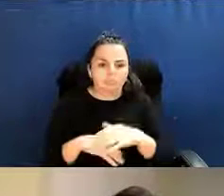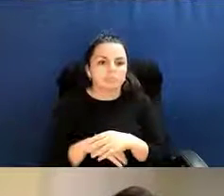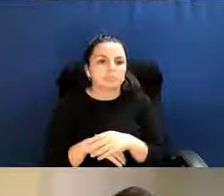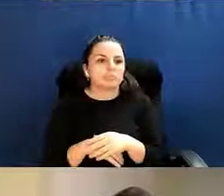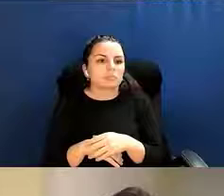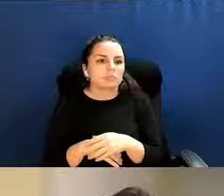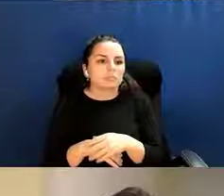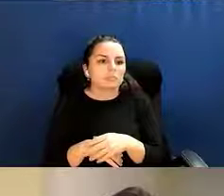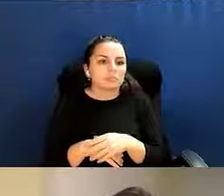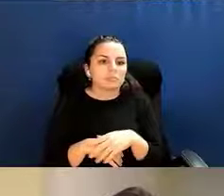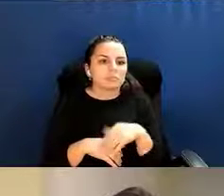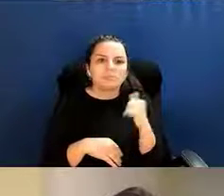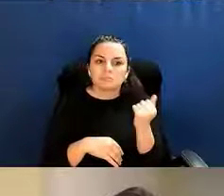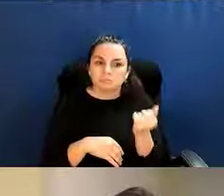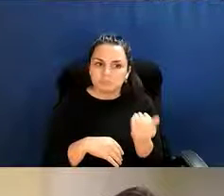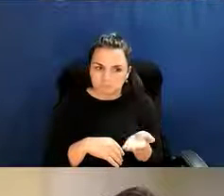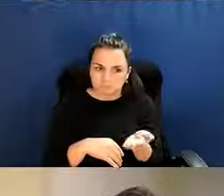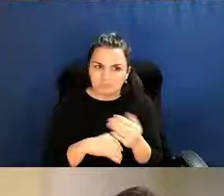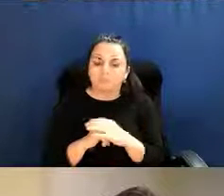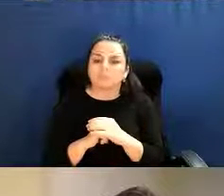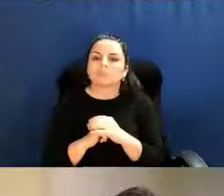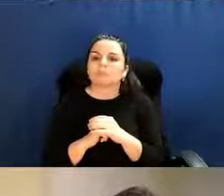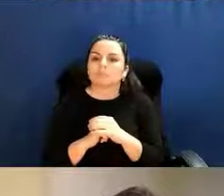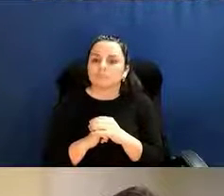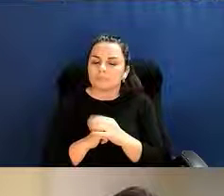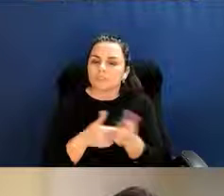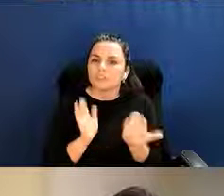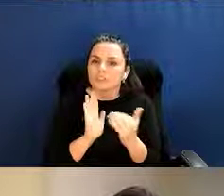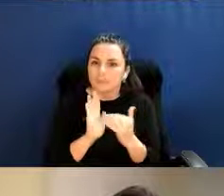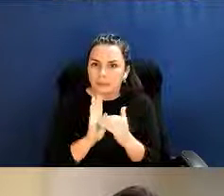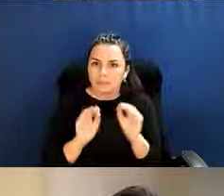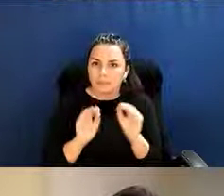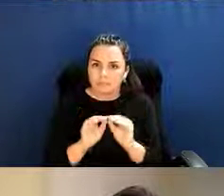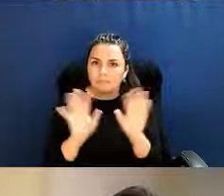So let's just go back to this identifiable word.